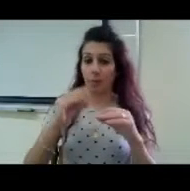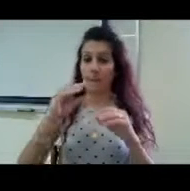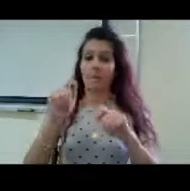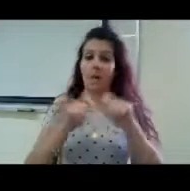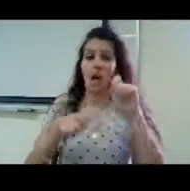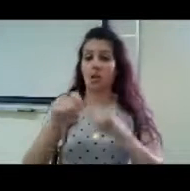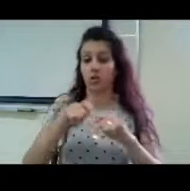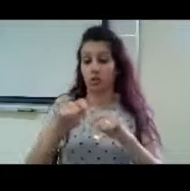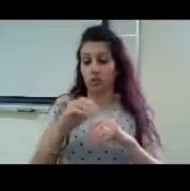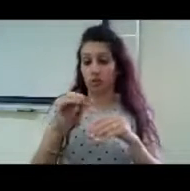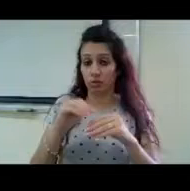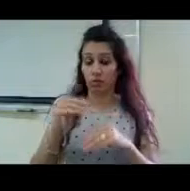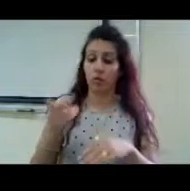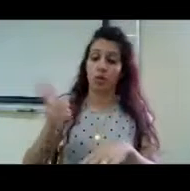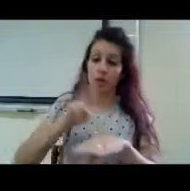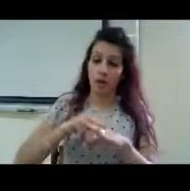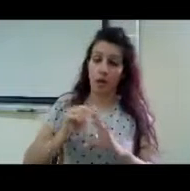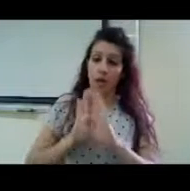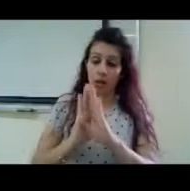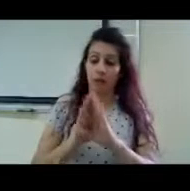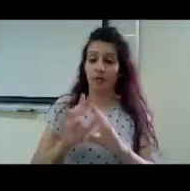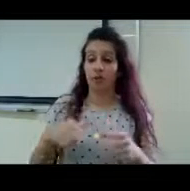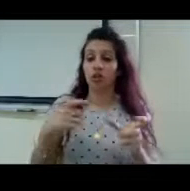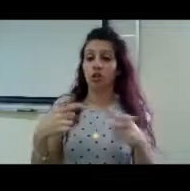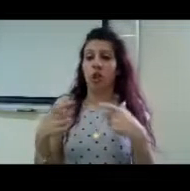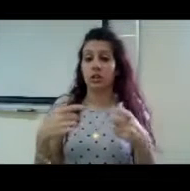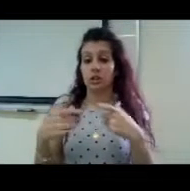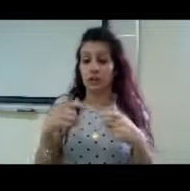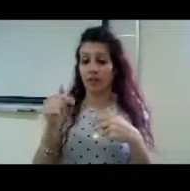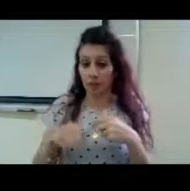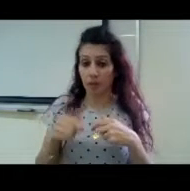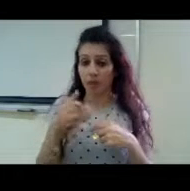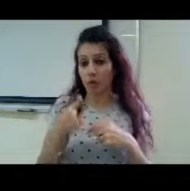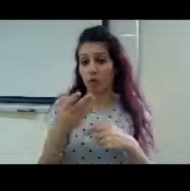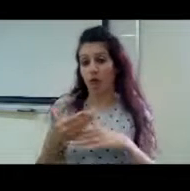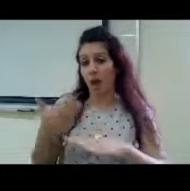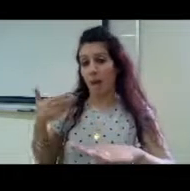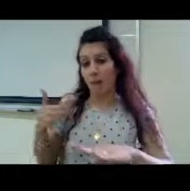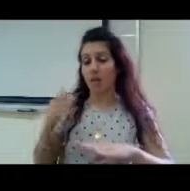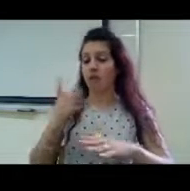to use Calibri here in Jordan beyond the great work that Xena and her colleagues